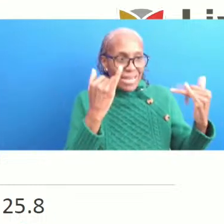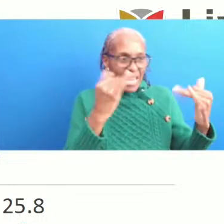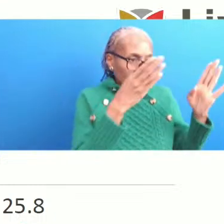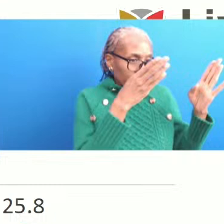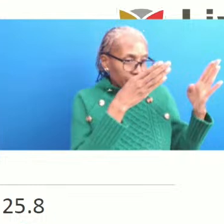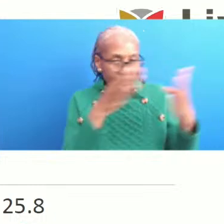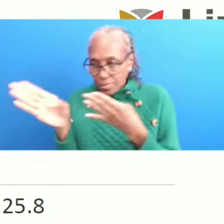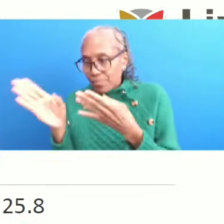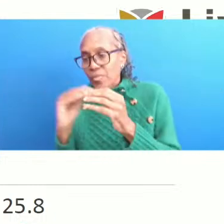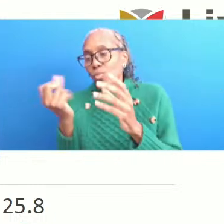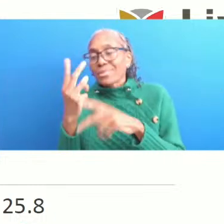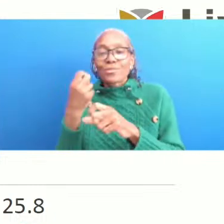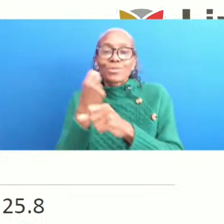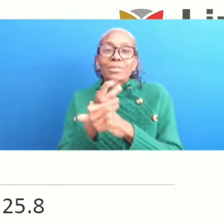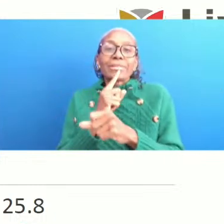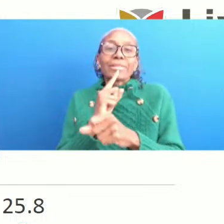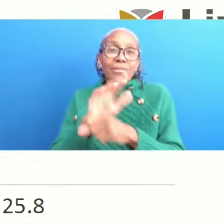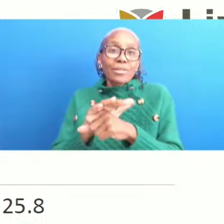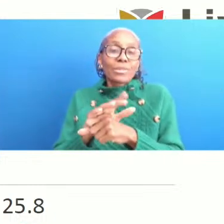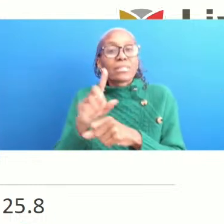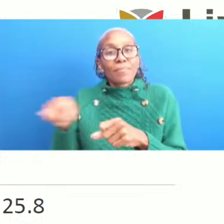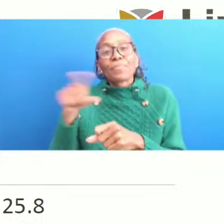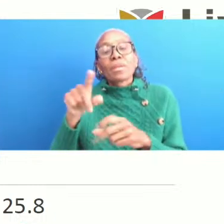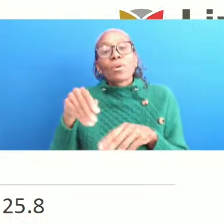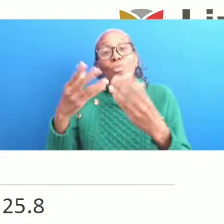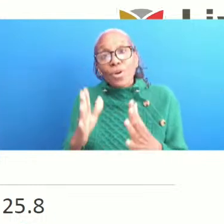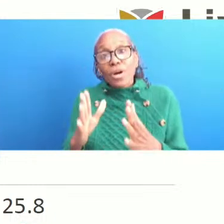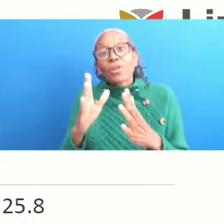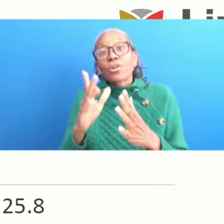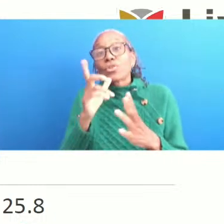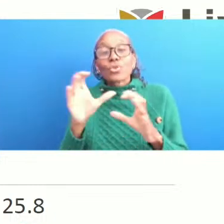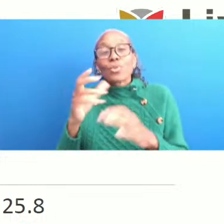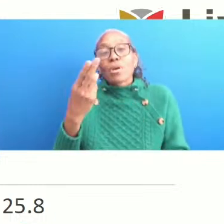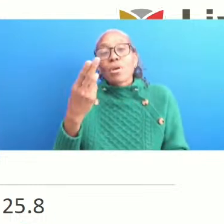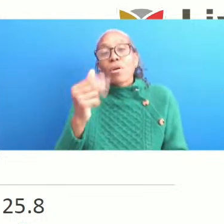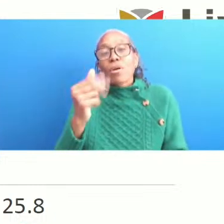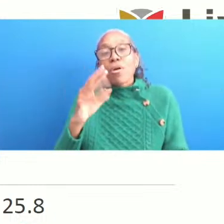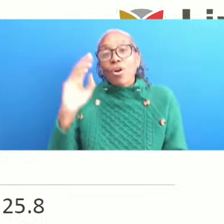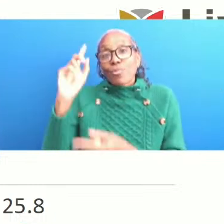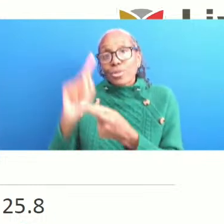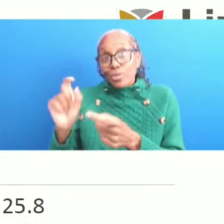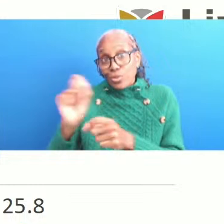SHIFTED WITH A LOT OF FOCUS IN THE LAST COUPLE OF YEARS TO